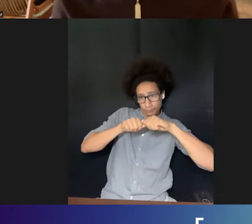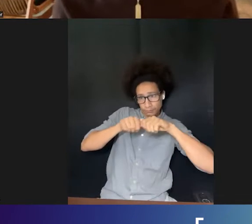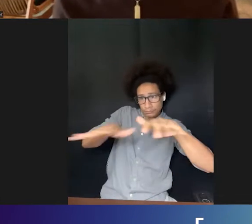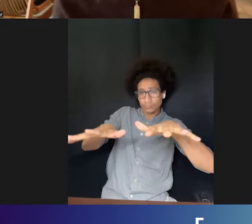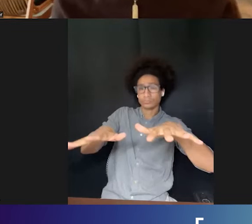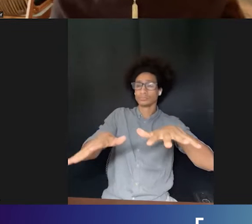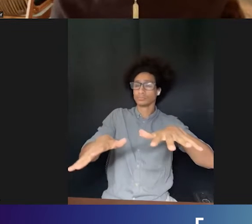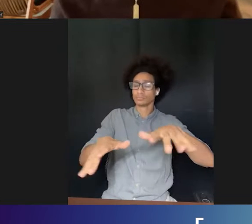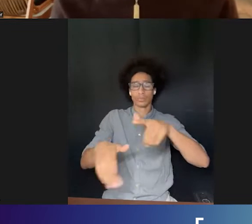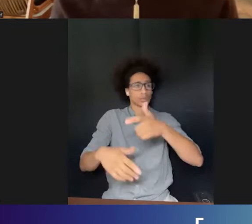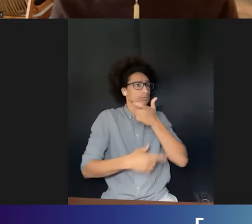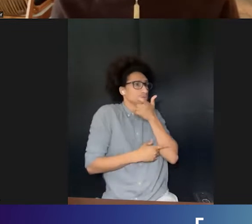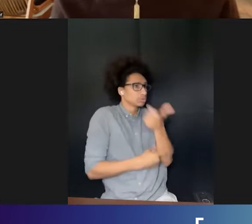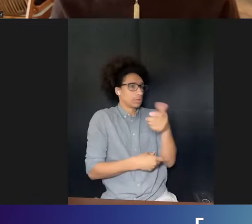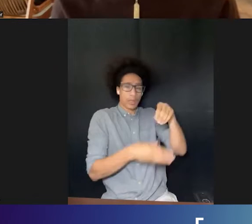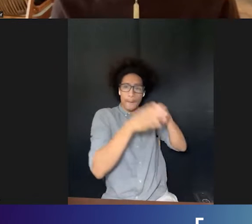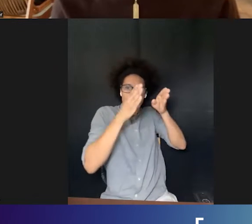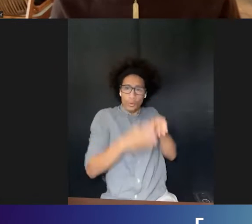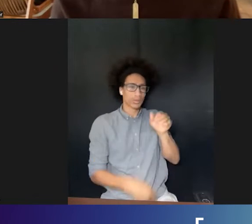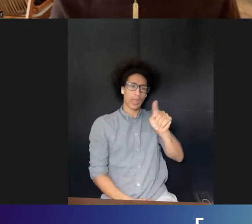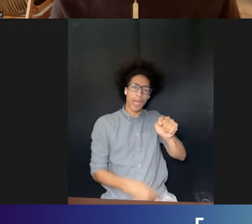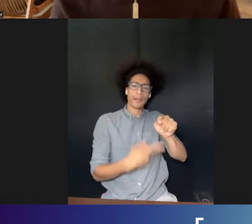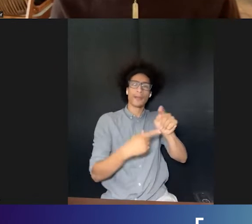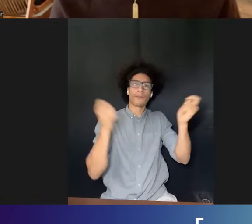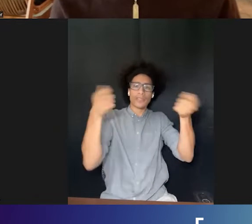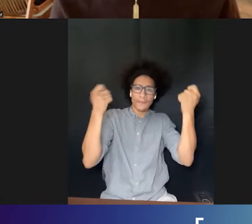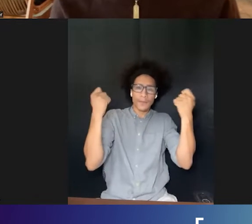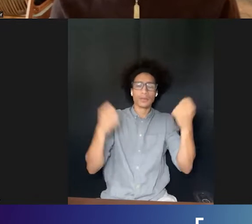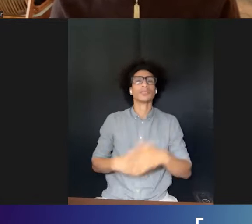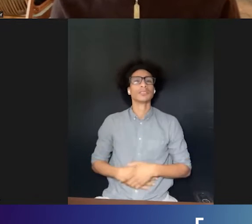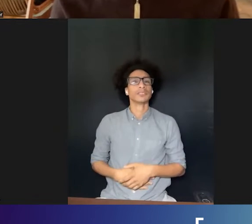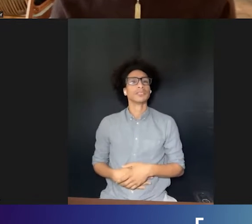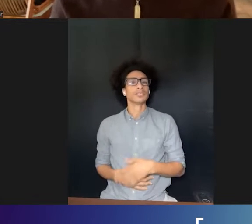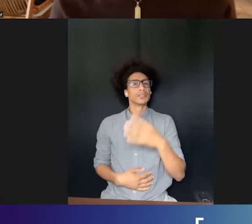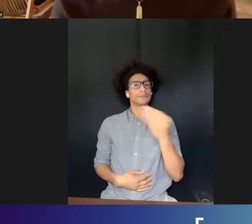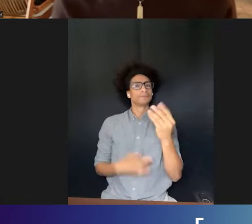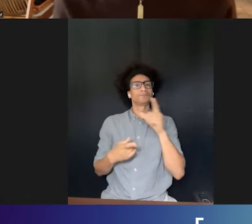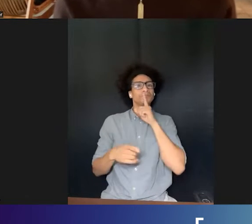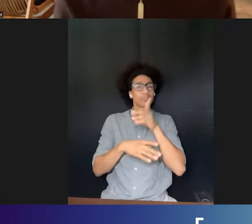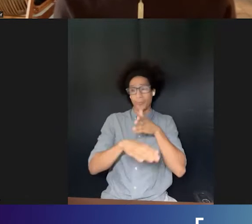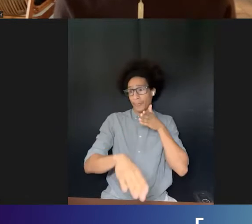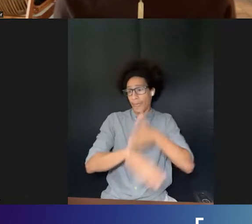and have that experience coming out of the the coming out of the pandemic? Like there was a conversation we had about